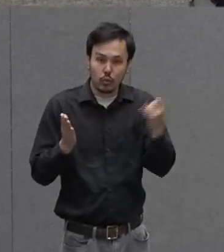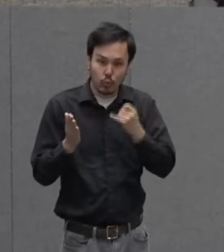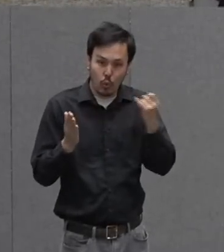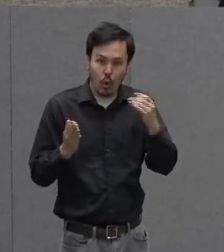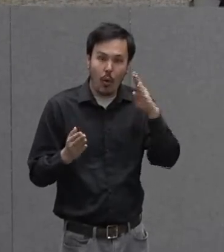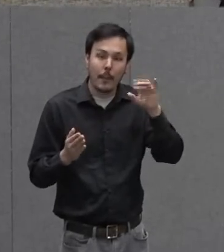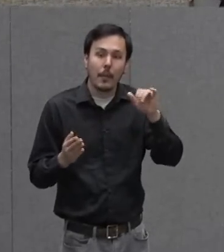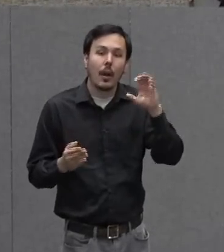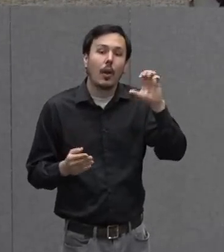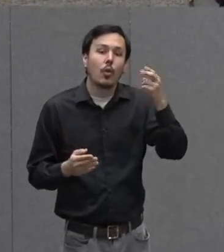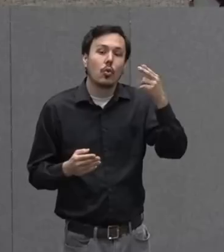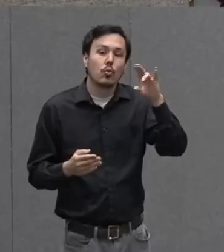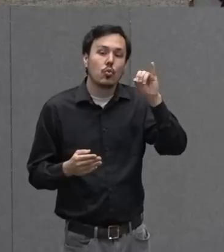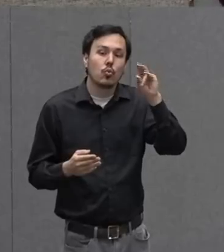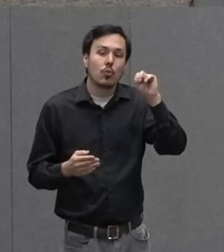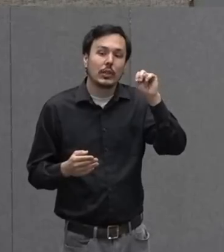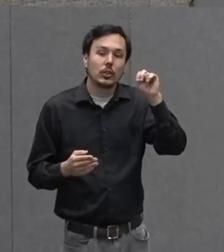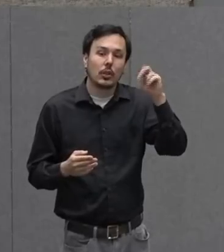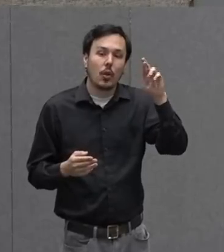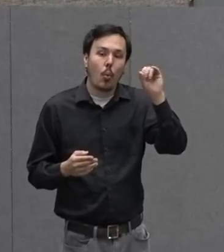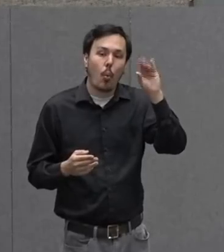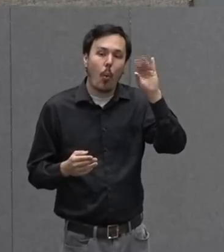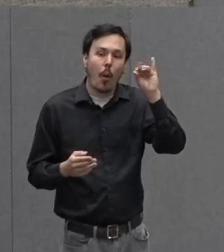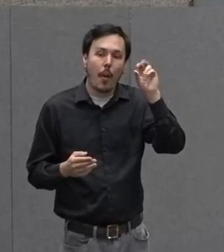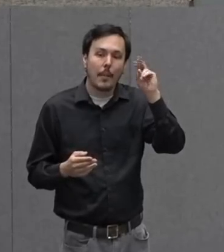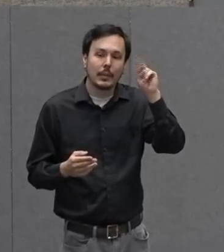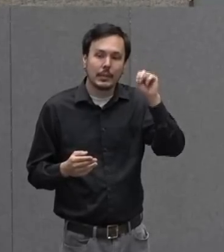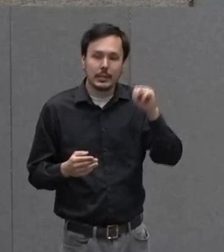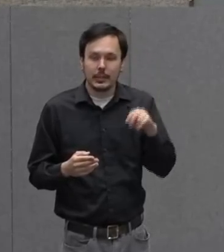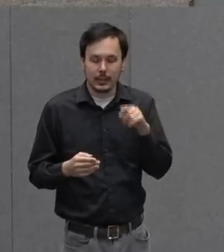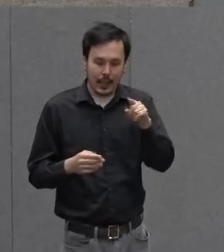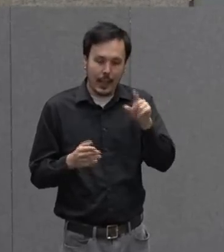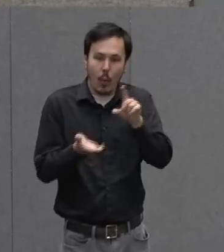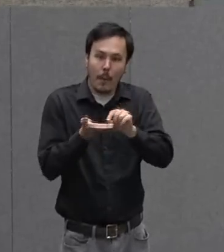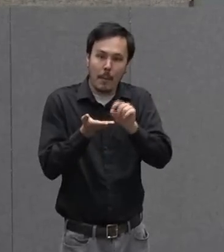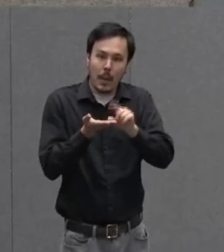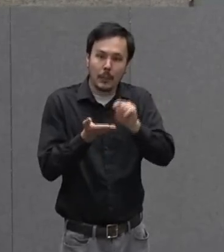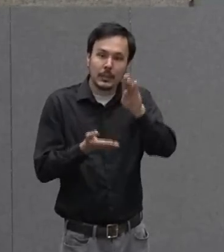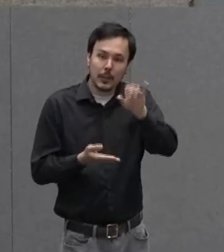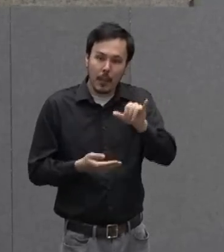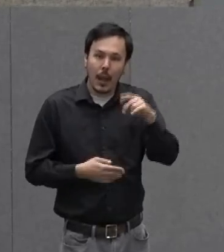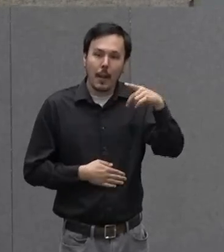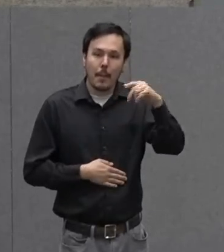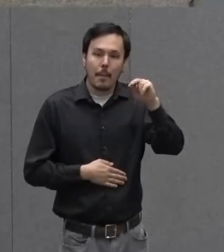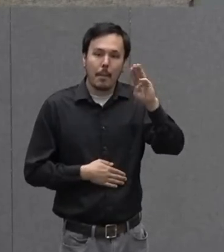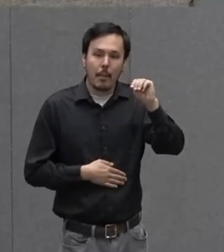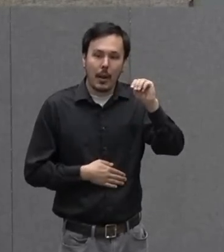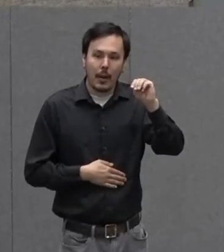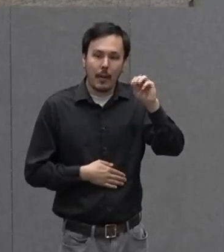by Christian Robinson, and published by Putnam's Sons. And one of the reasons why I chose this book